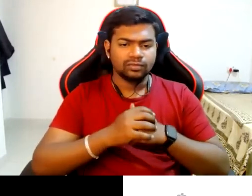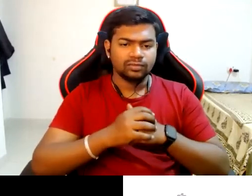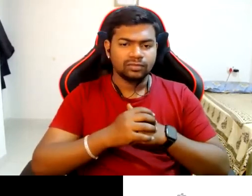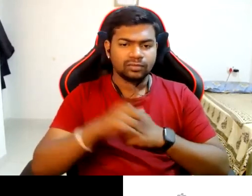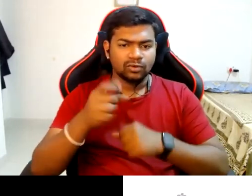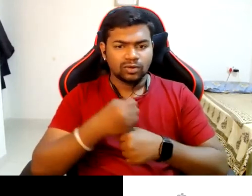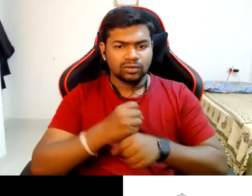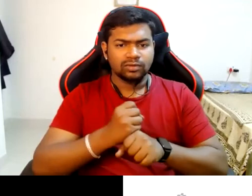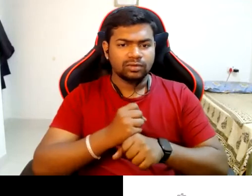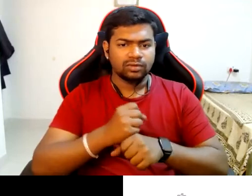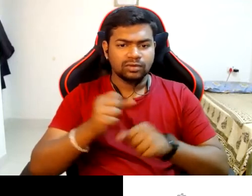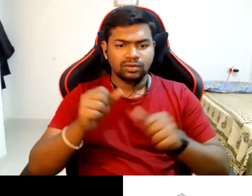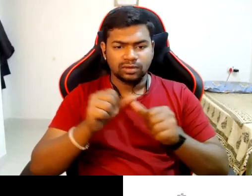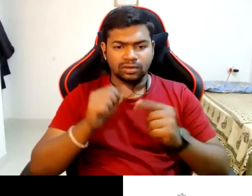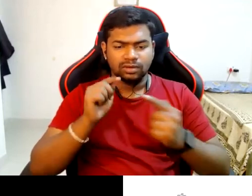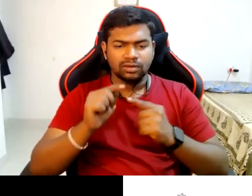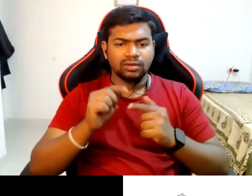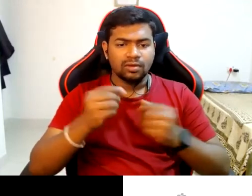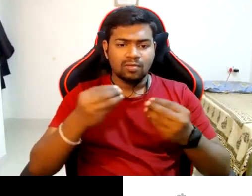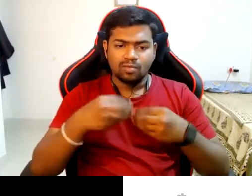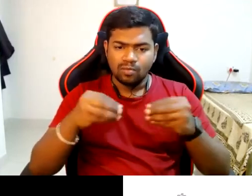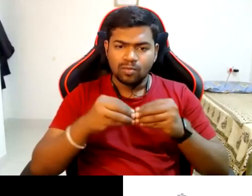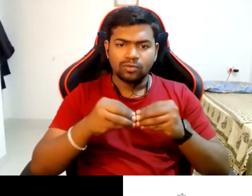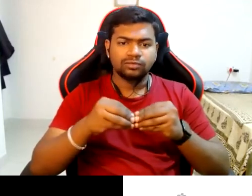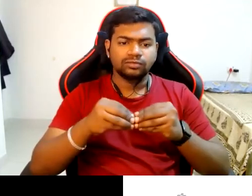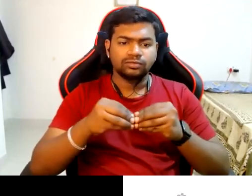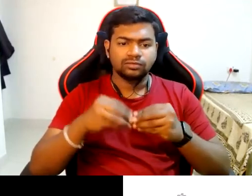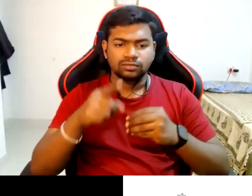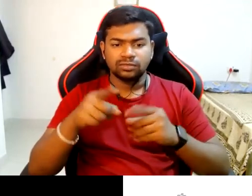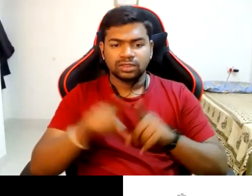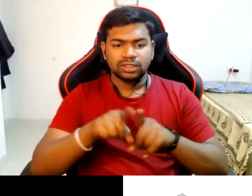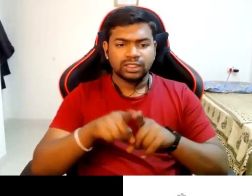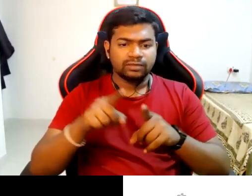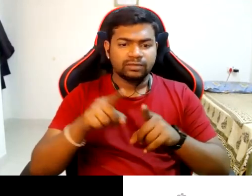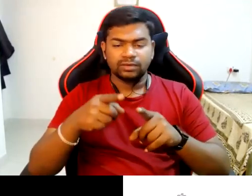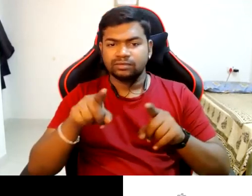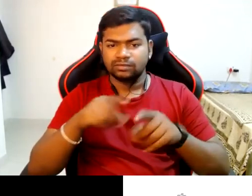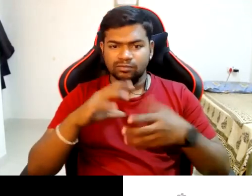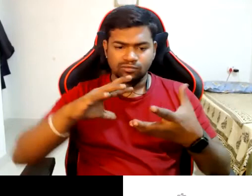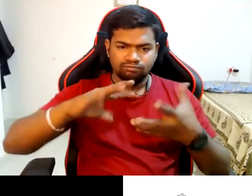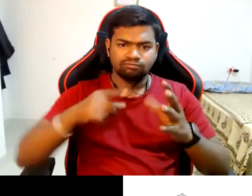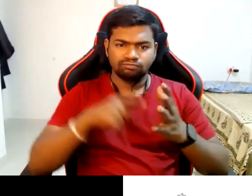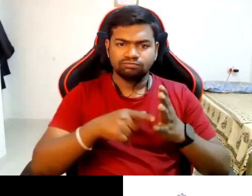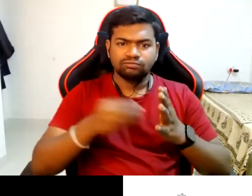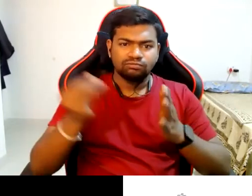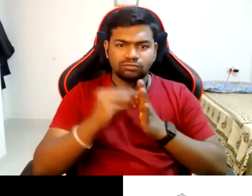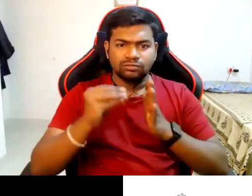And only way to make AI model better is to train AI model more and more. I find that a lot of deaf people a lot of